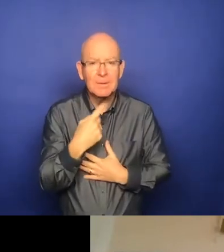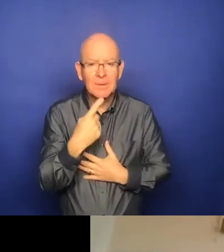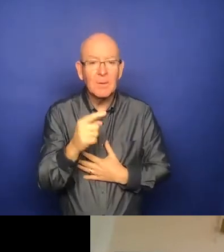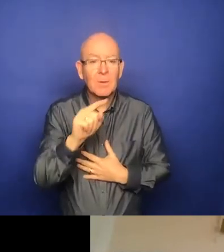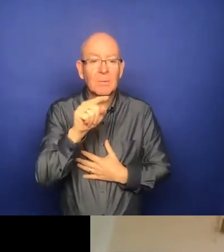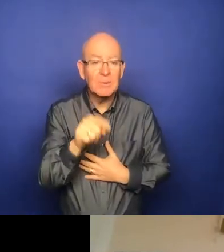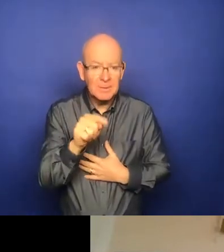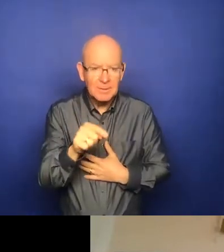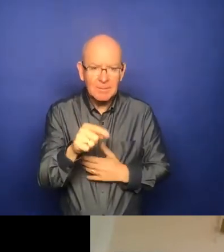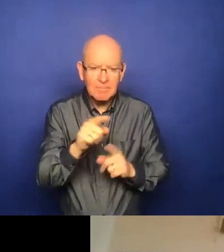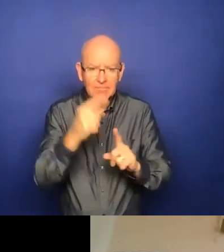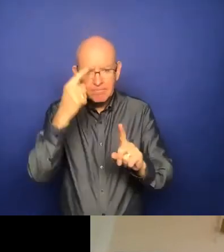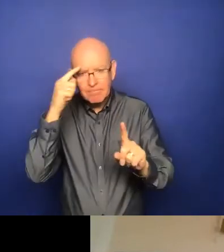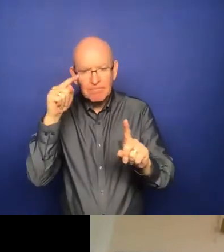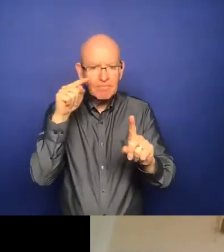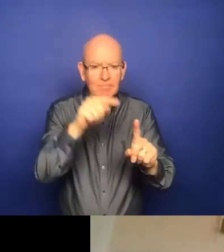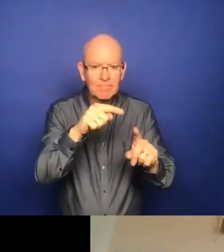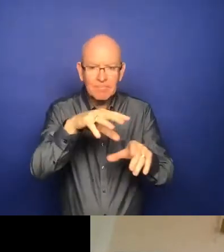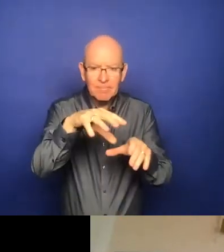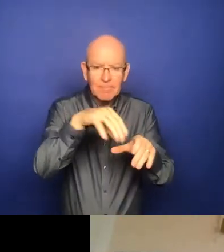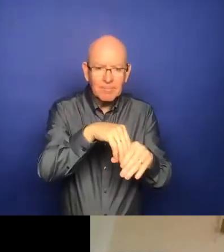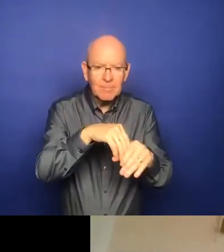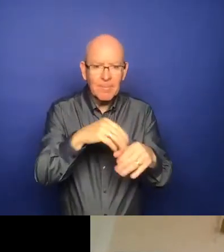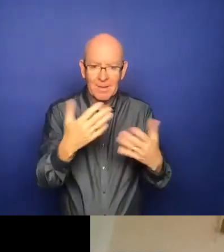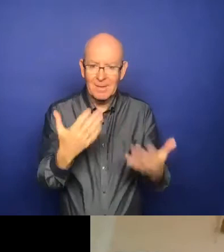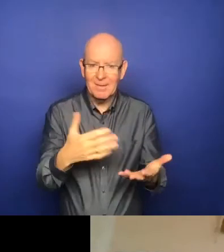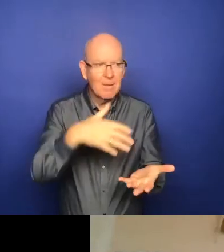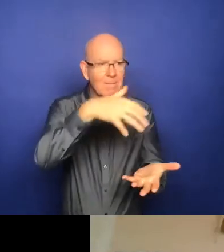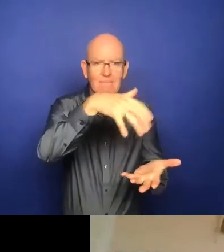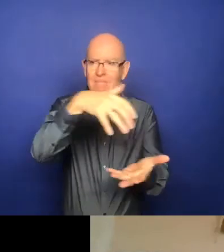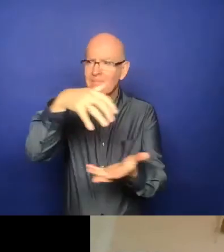and each data collection agency, particularly National Statistical